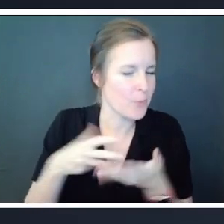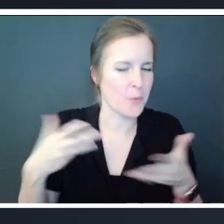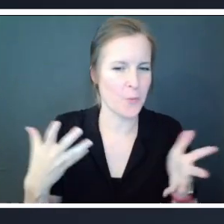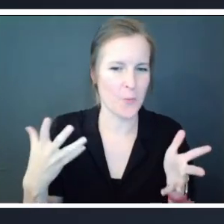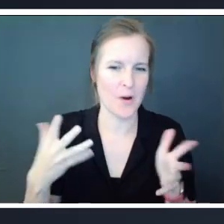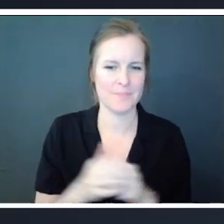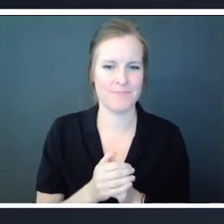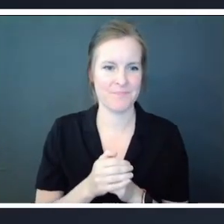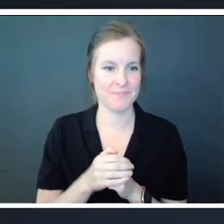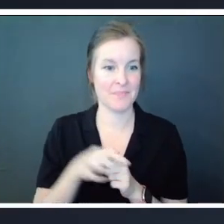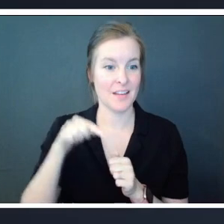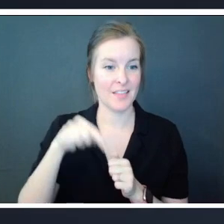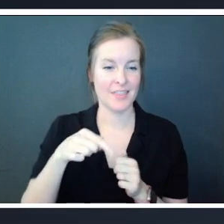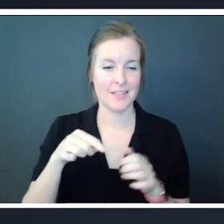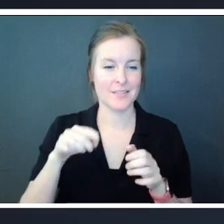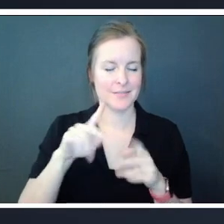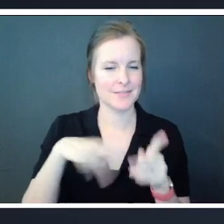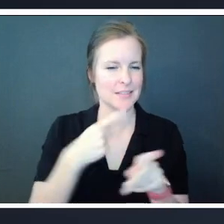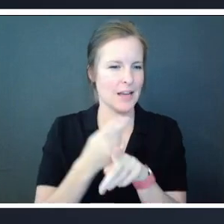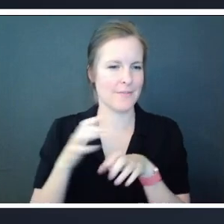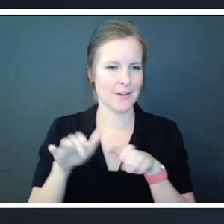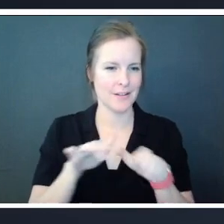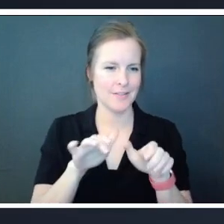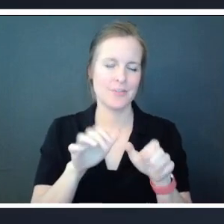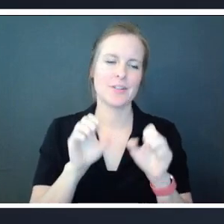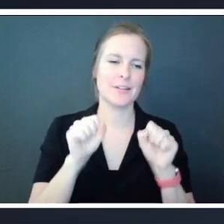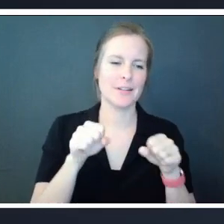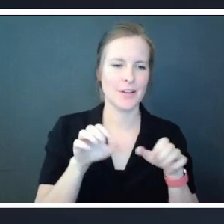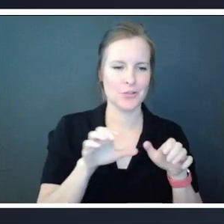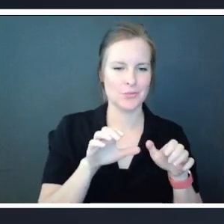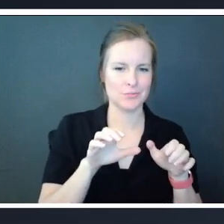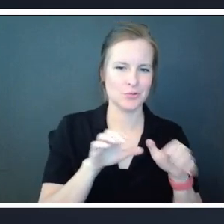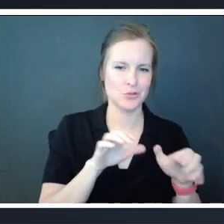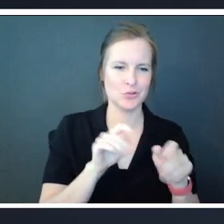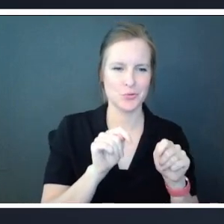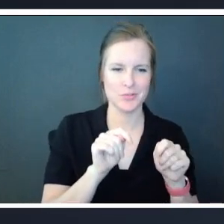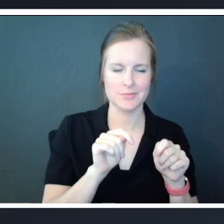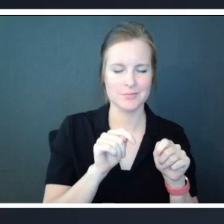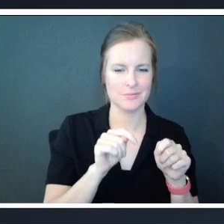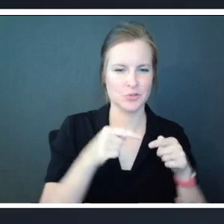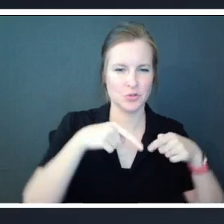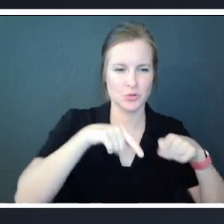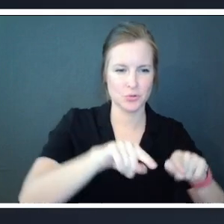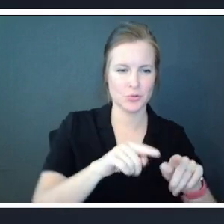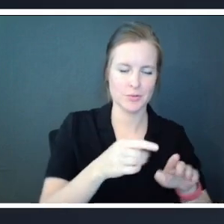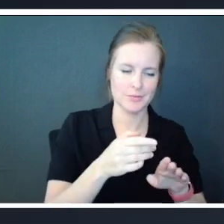can be done either before or after the program, and again can be done individually. You do not